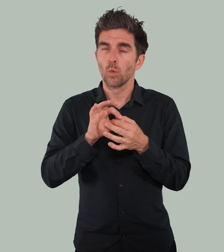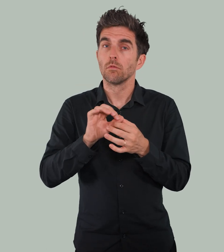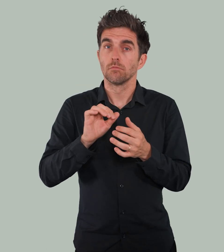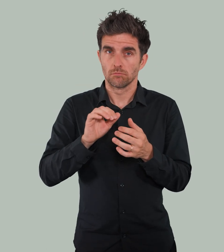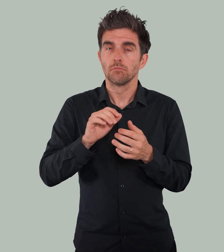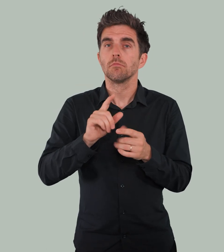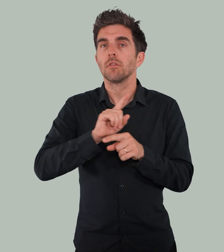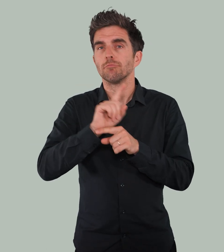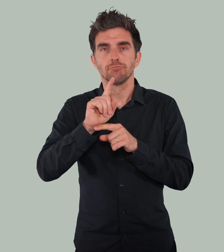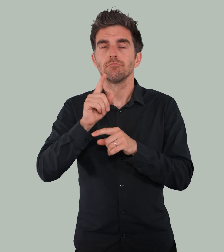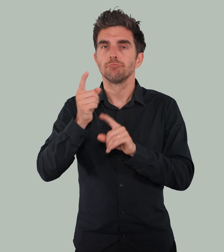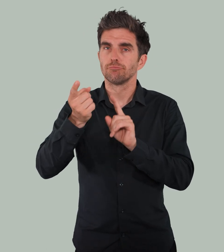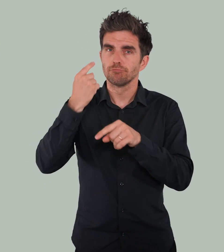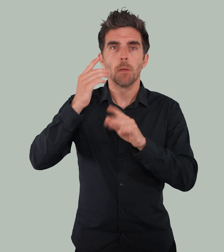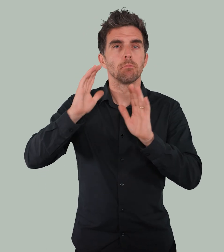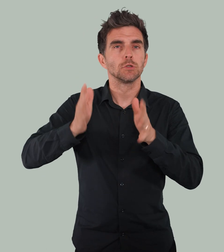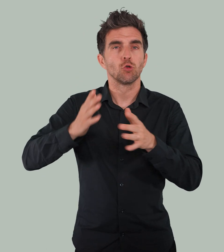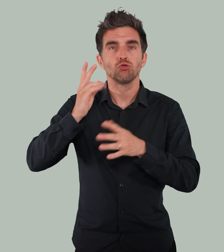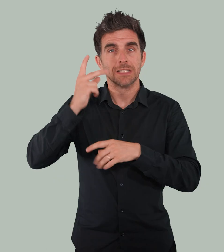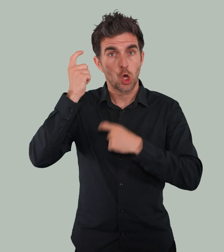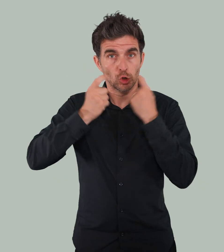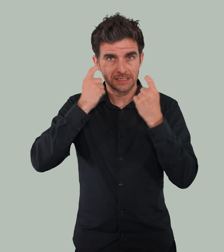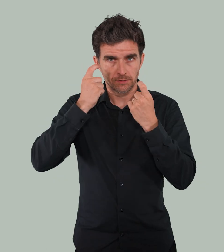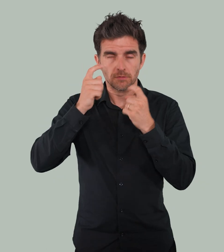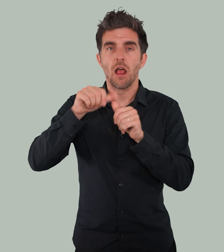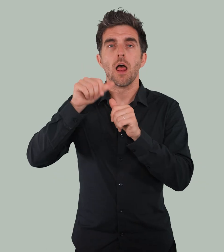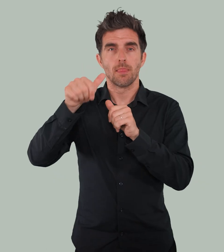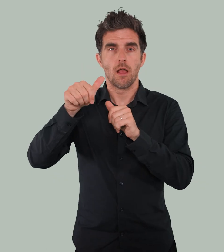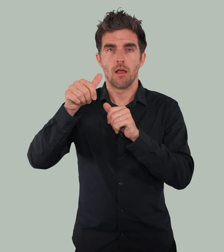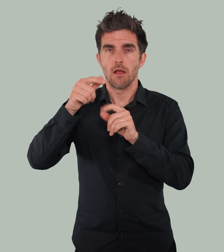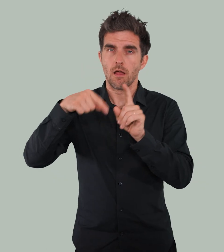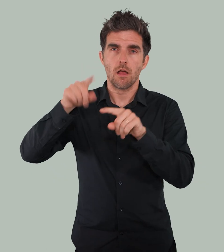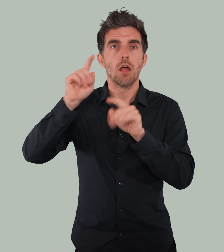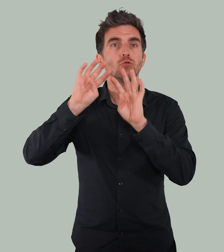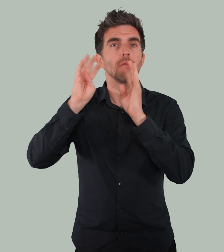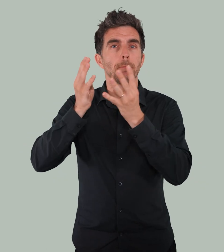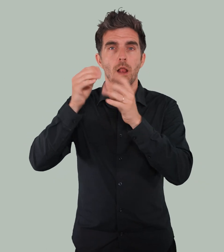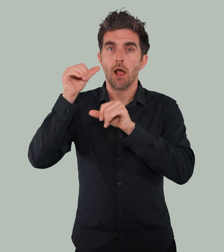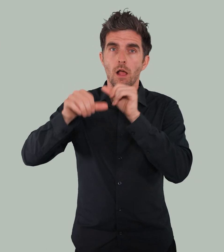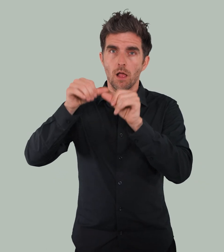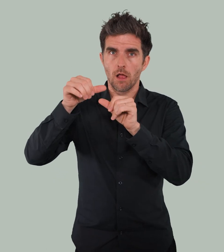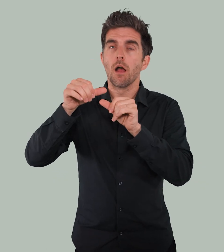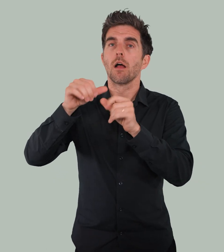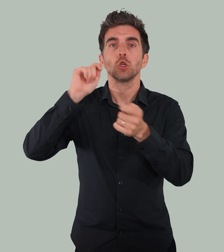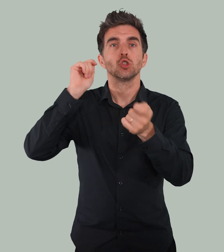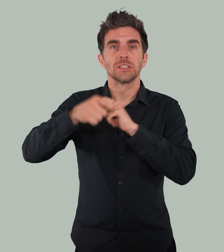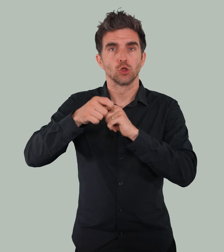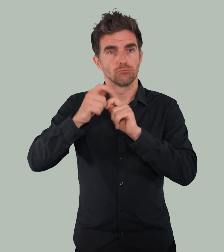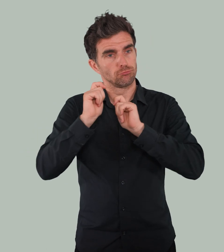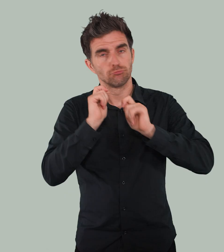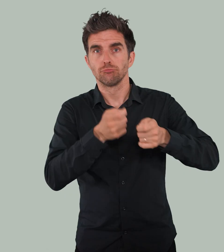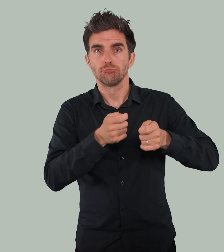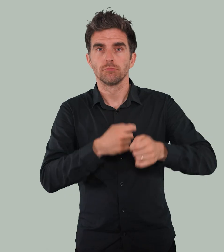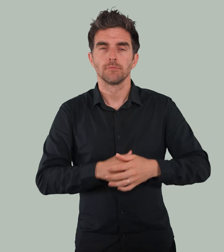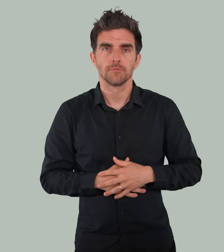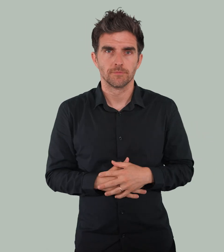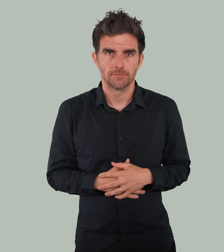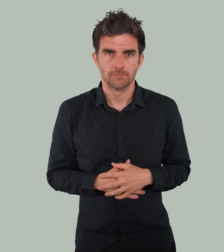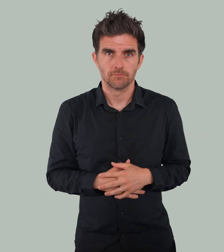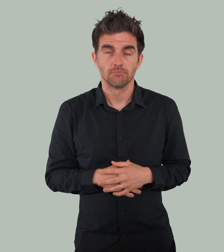Mandatory Reconsideration and tribunal processes in changing outcomes.